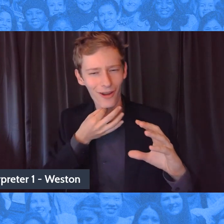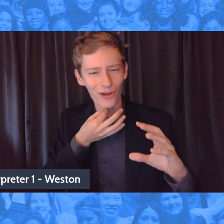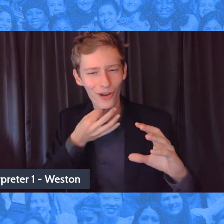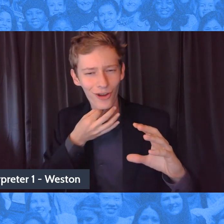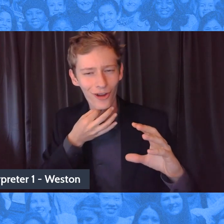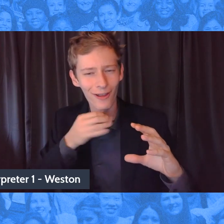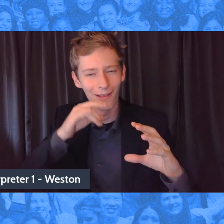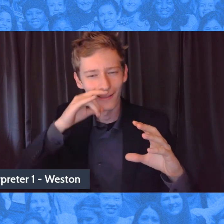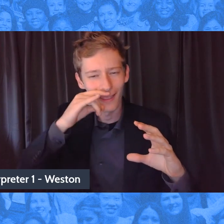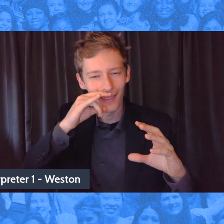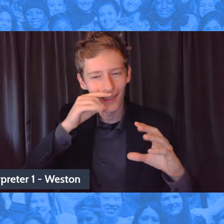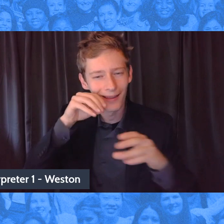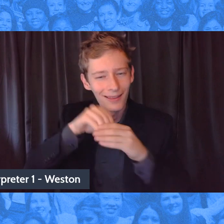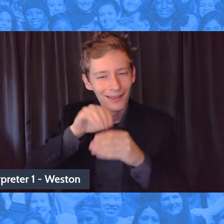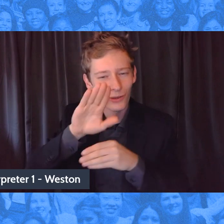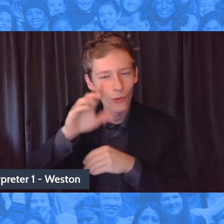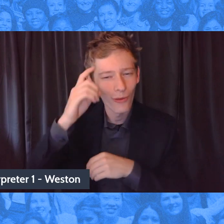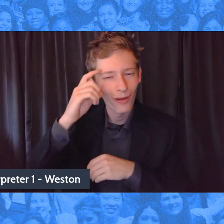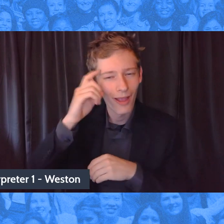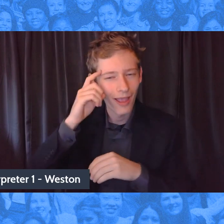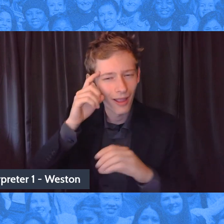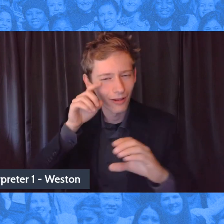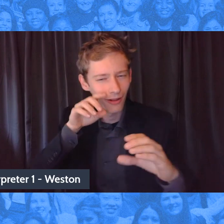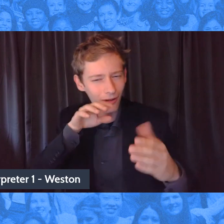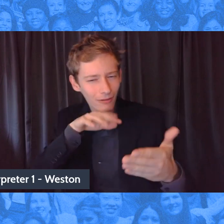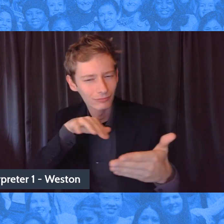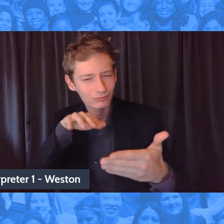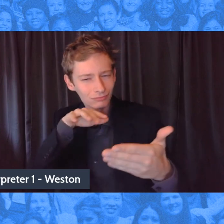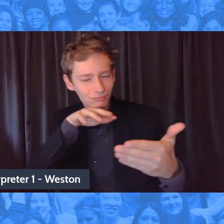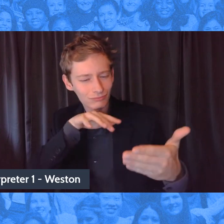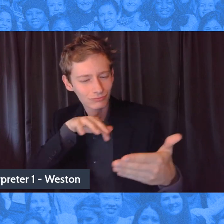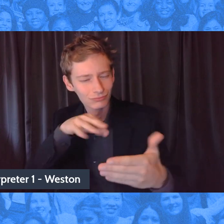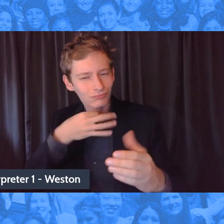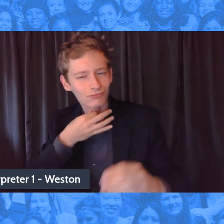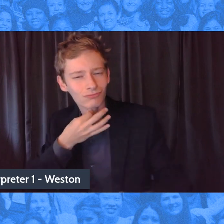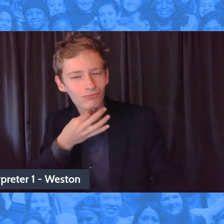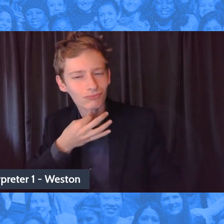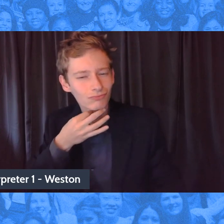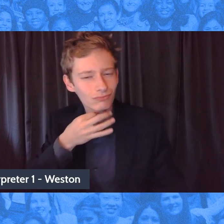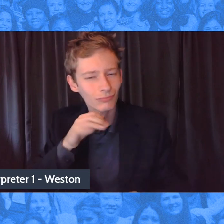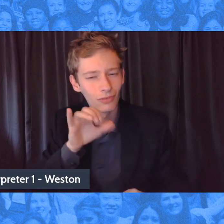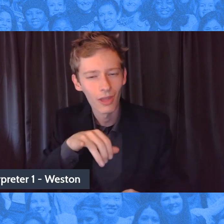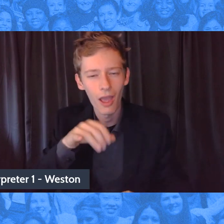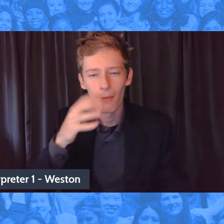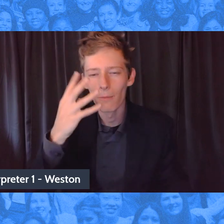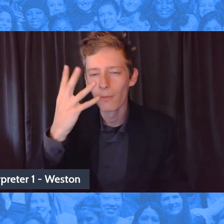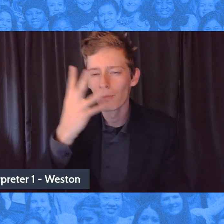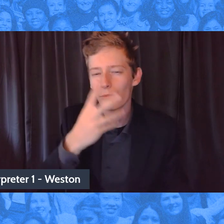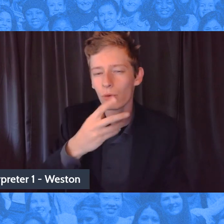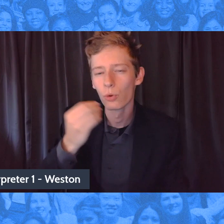And I want you to just study the way that beautiful golden ball travels up